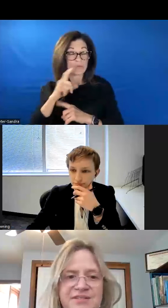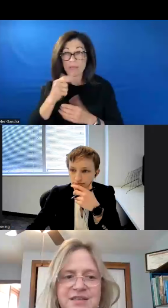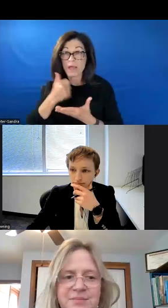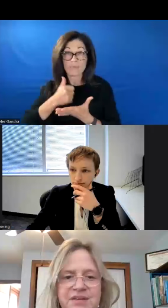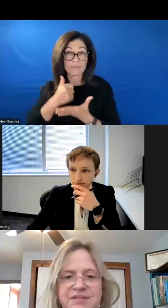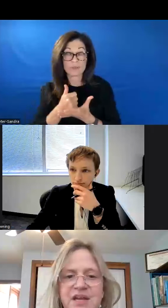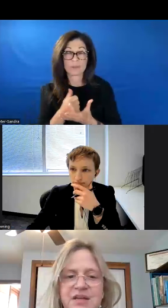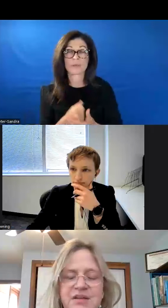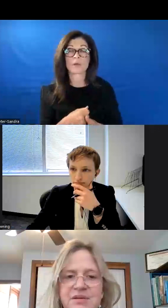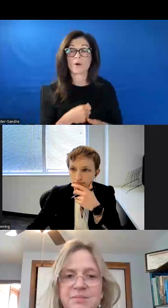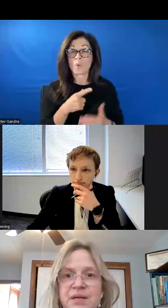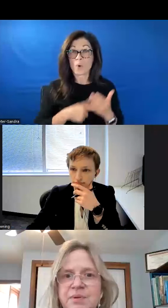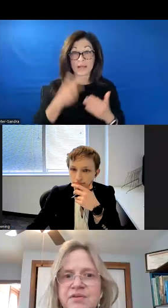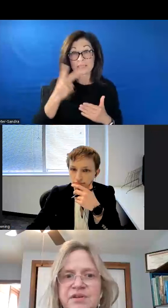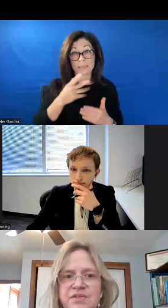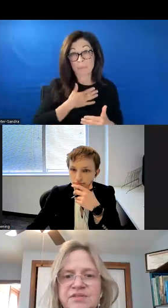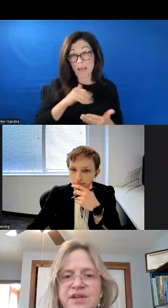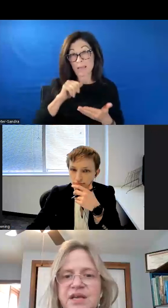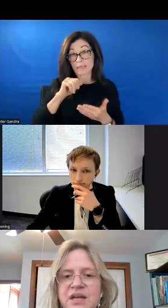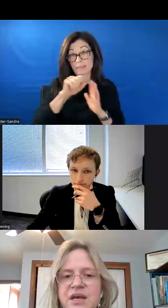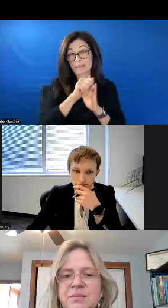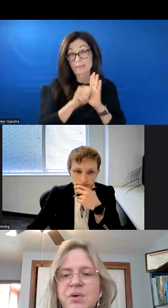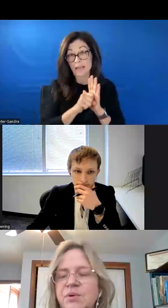I SEE IN MY STATE IS IN HAD MANY PARTS OF THE STATE MOBILE